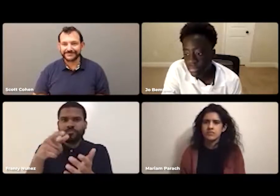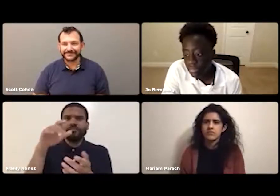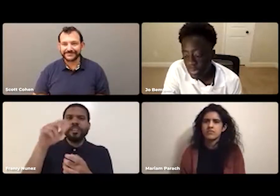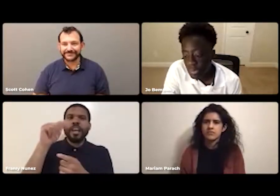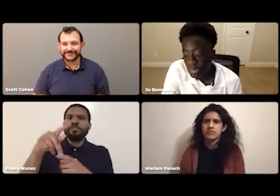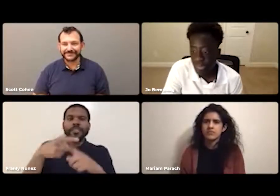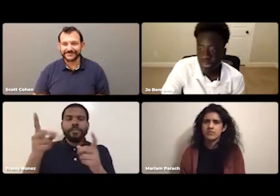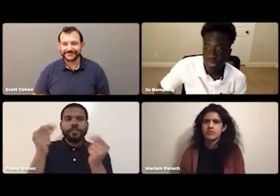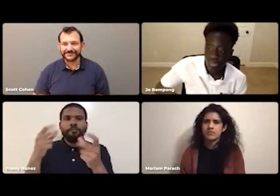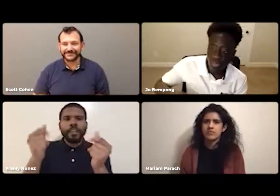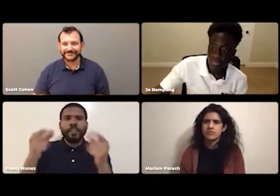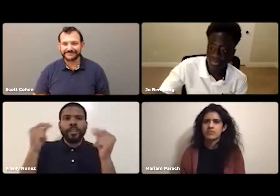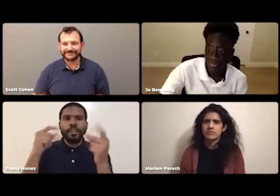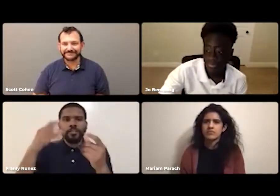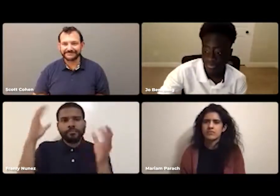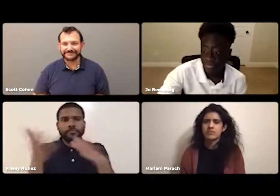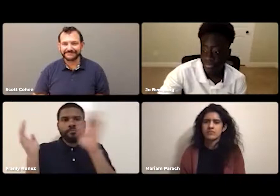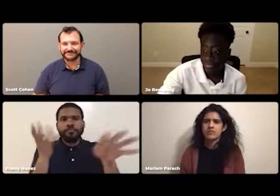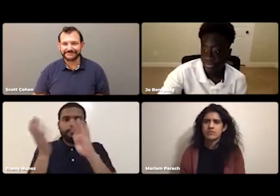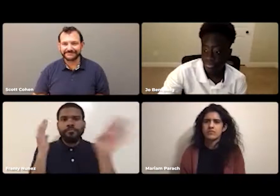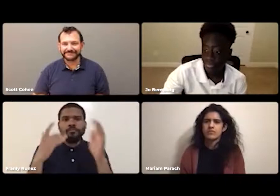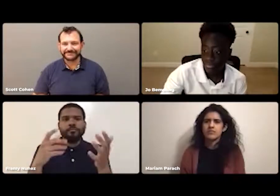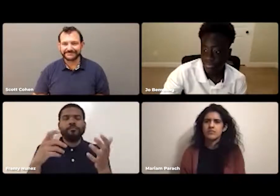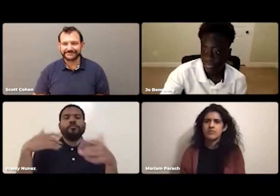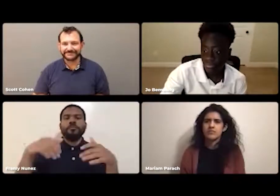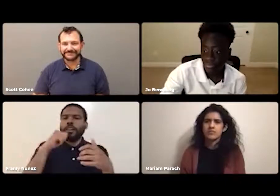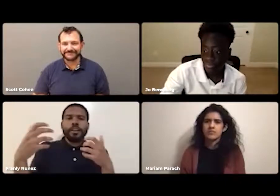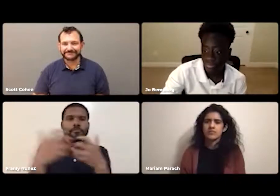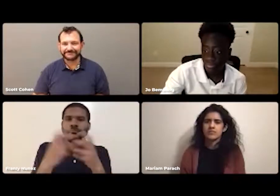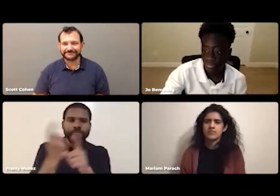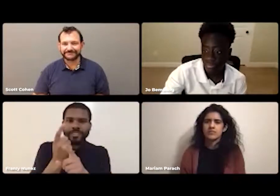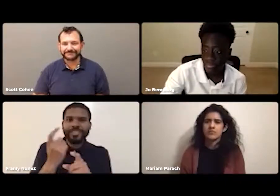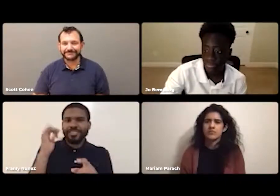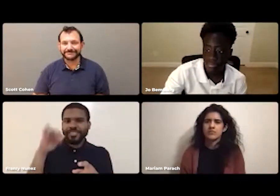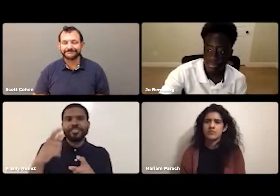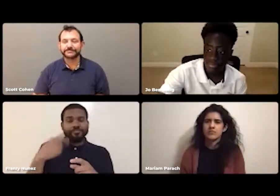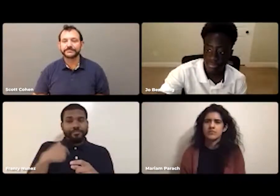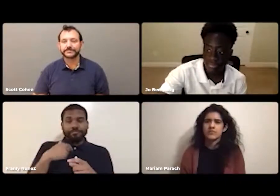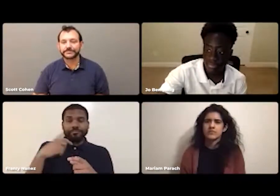It takes time for me to invest in and learn something. But, AP moves so quickly.